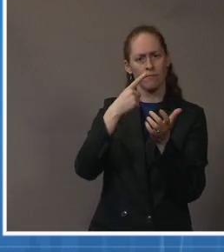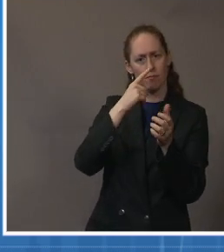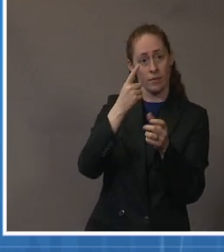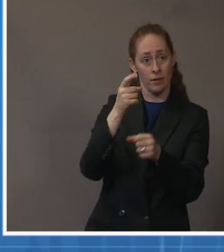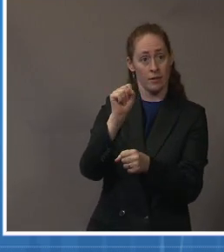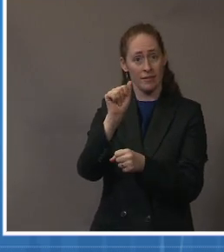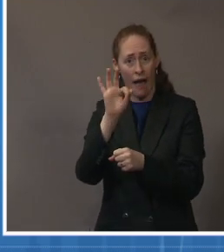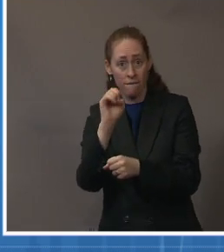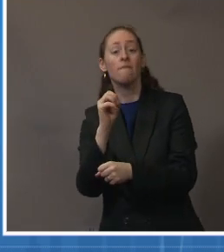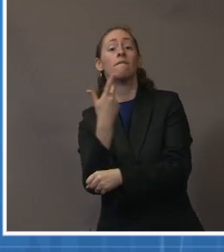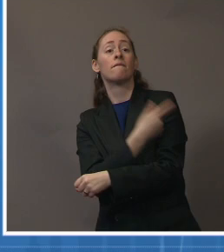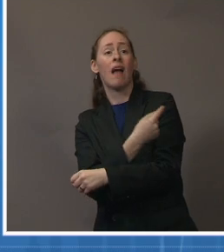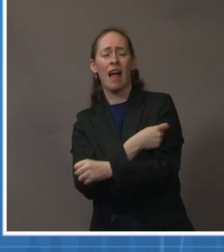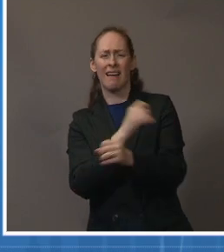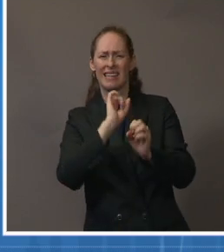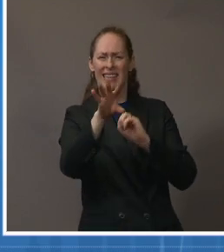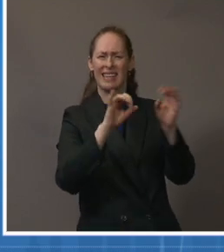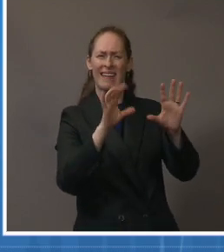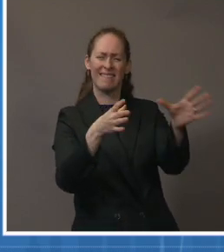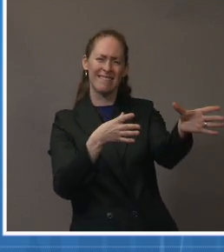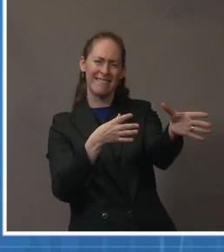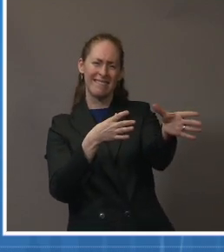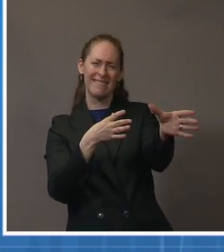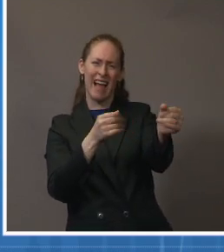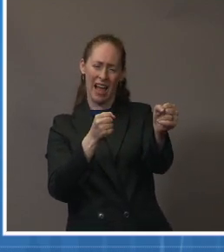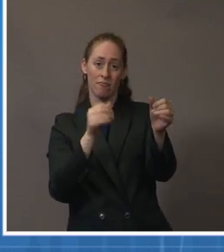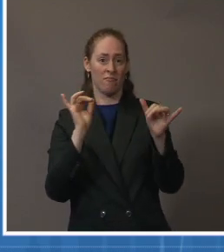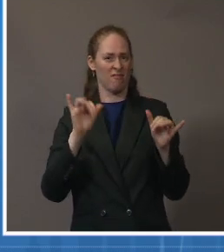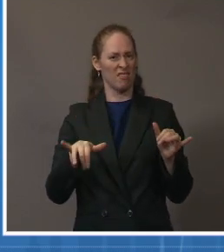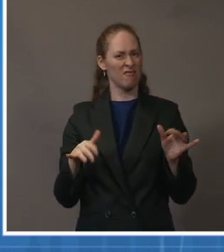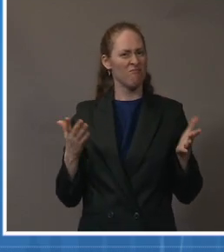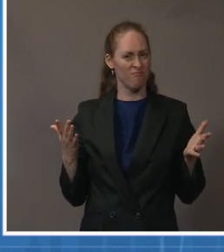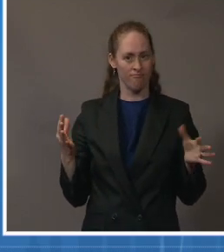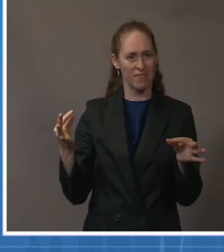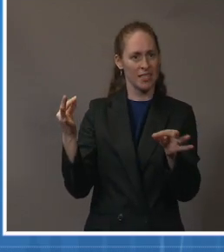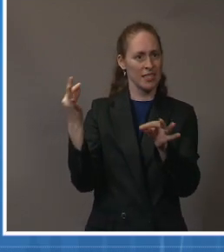It's as simple as that. We want to save lives and thwart variants